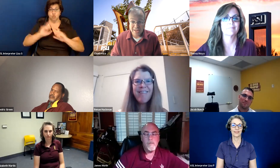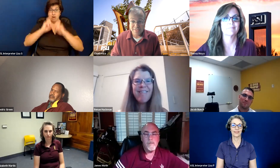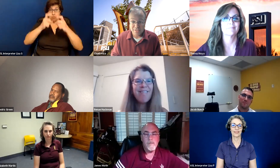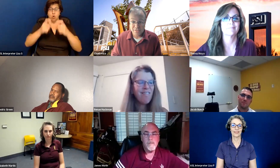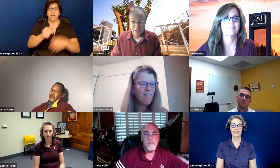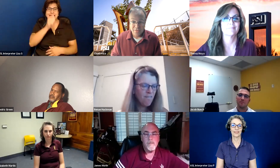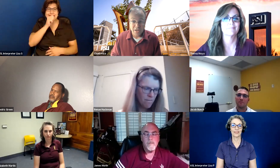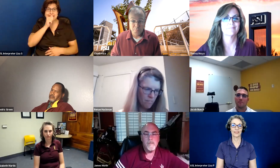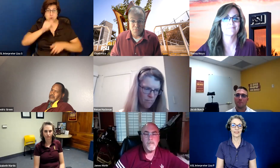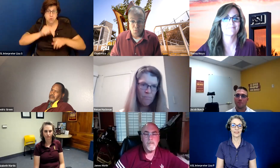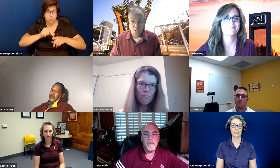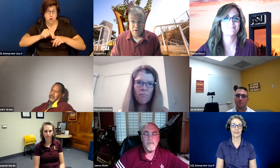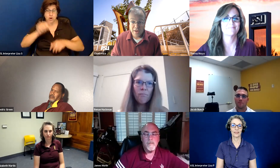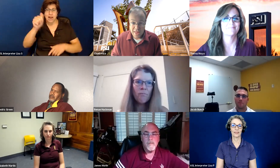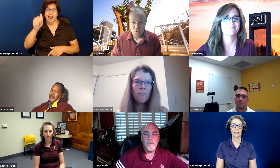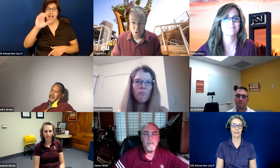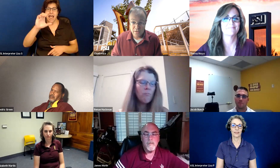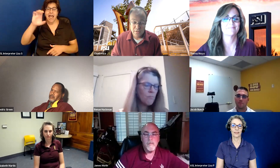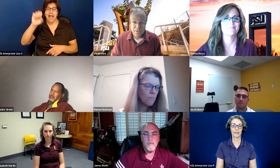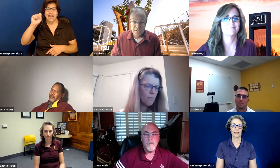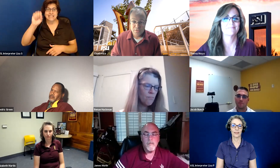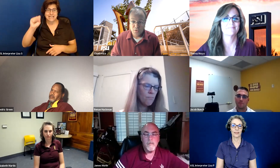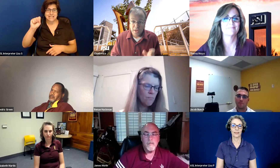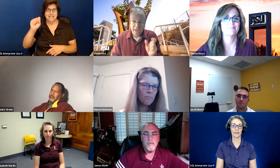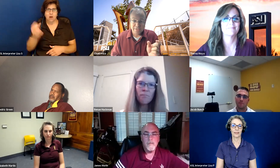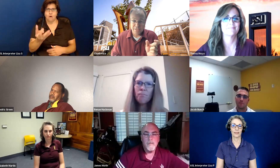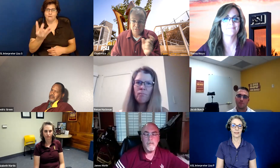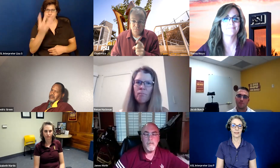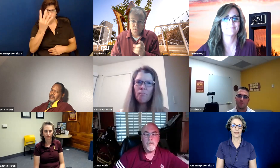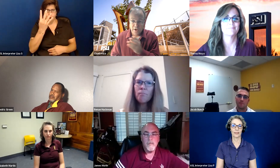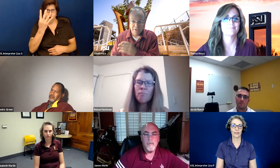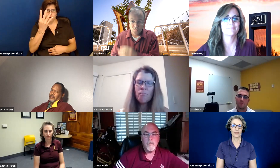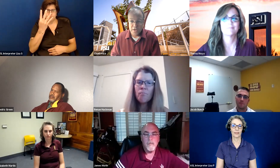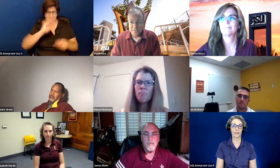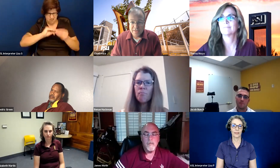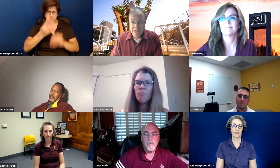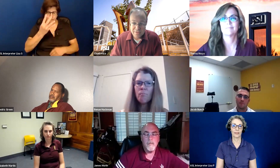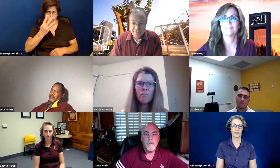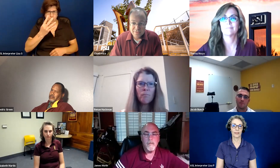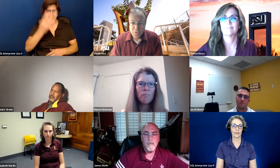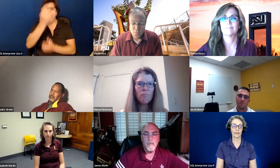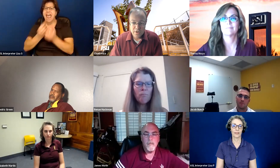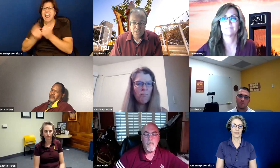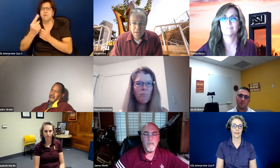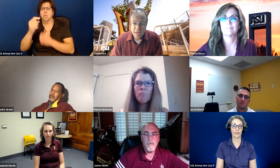the number four everyone. So access four everyone who has that secret word.